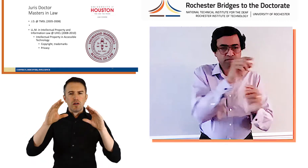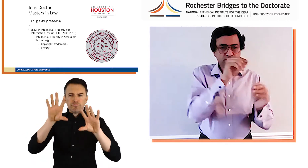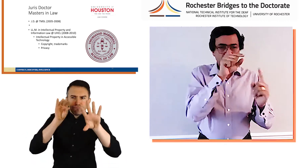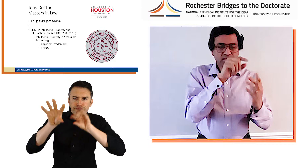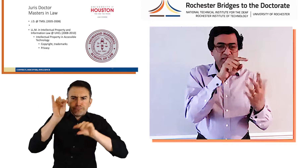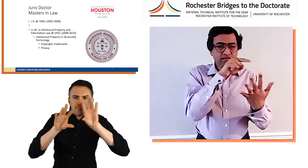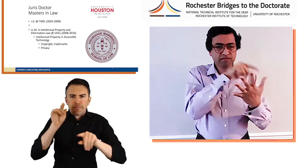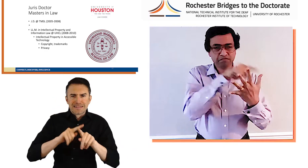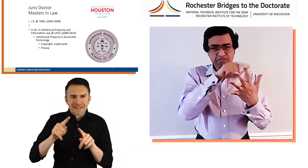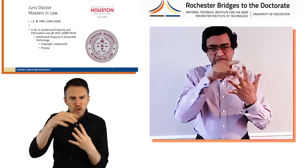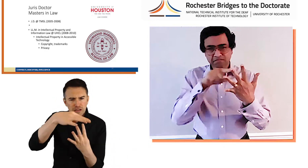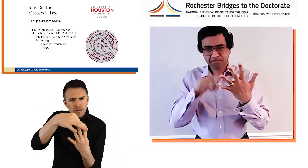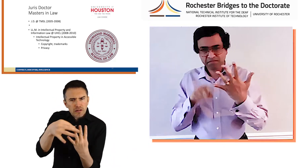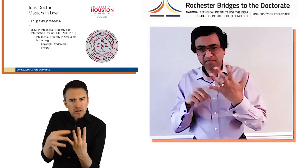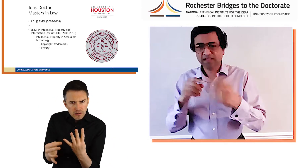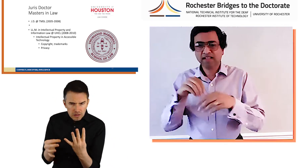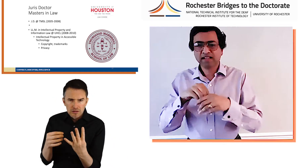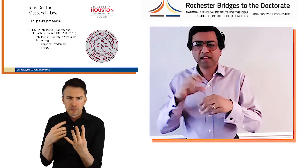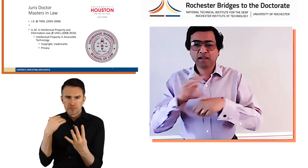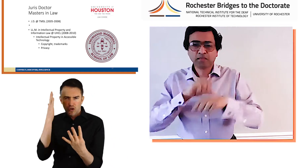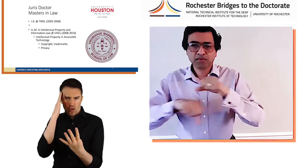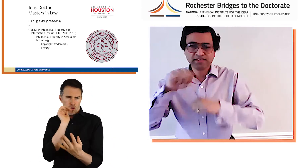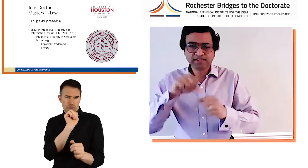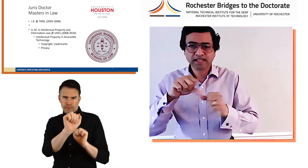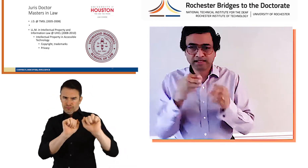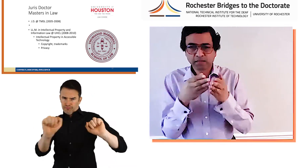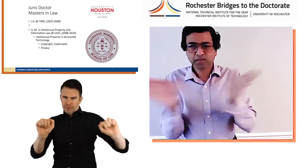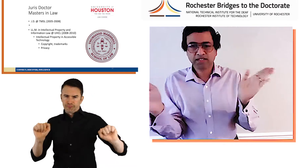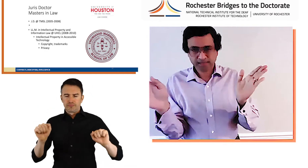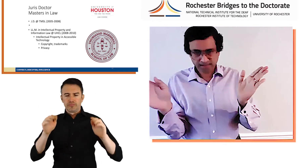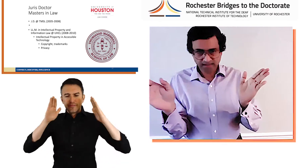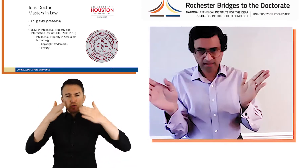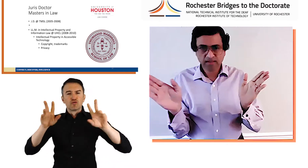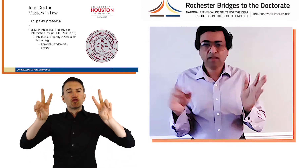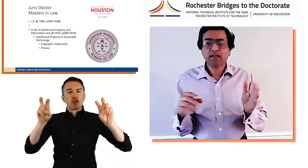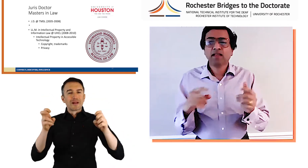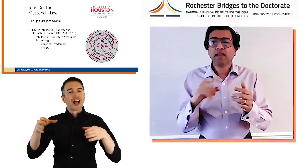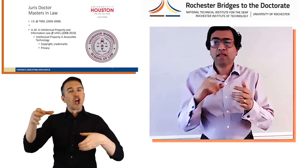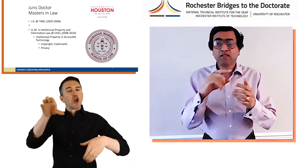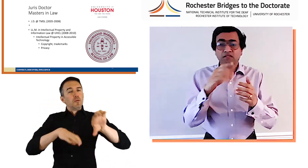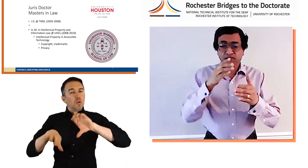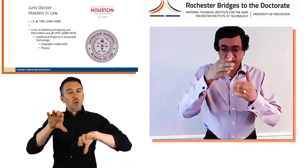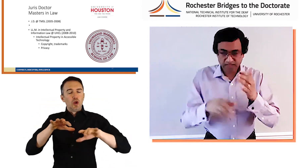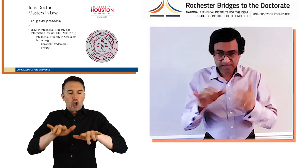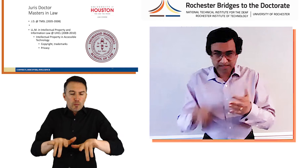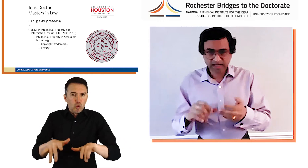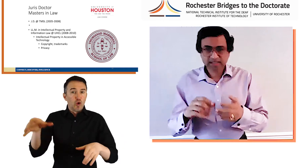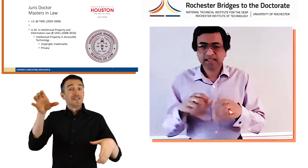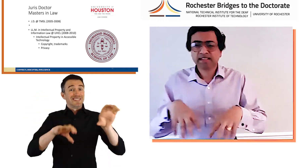and I had to take several classes to develop fundamental knowledge in computer science more broadly,